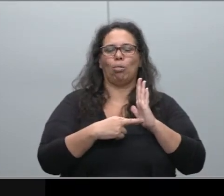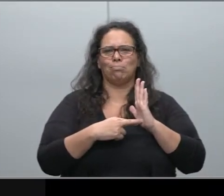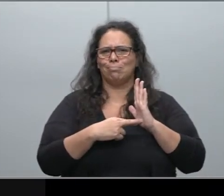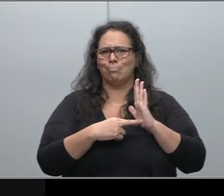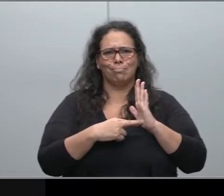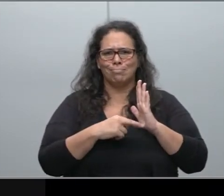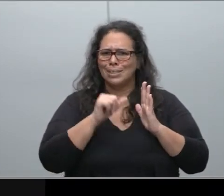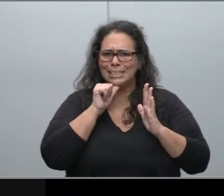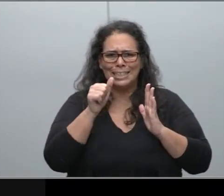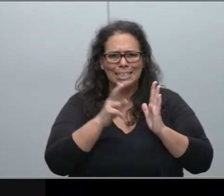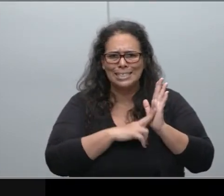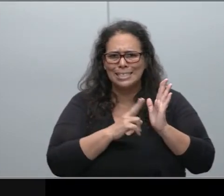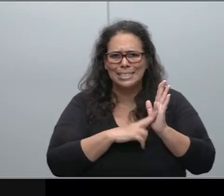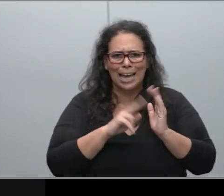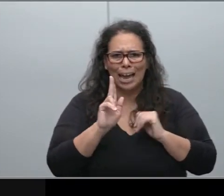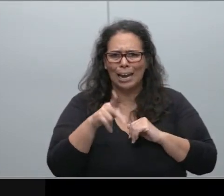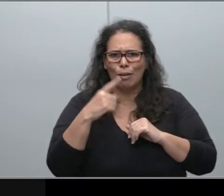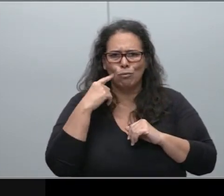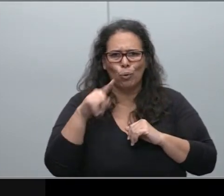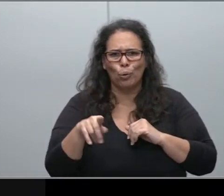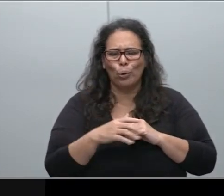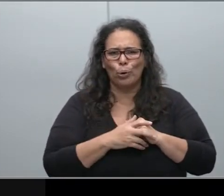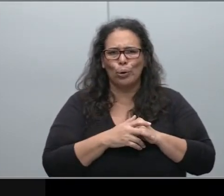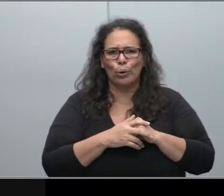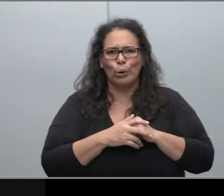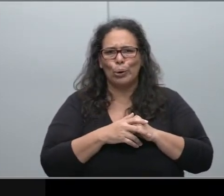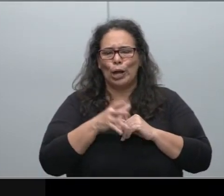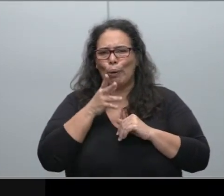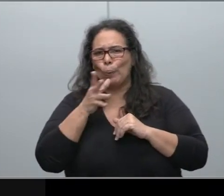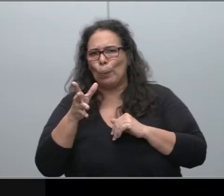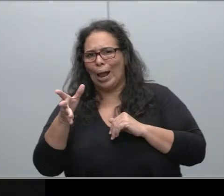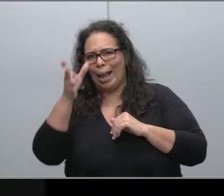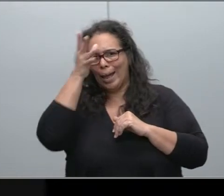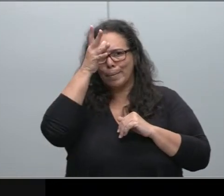We're gonna go ahead and move to the next page, so you can start answering and rating.